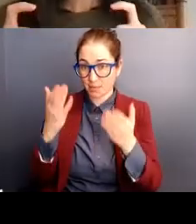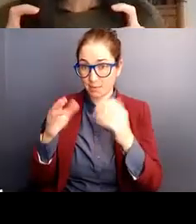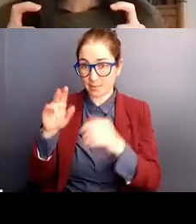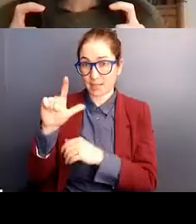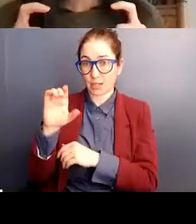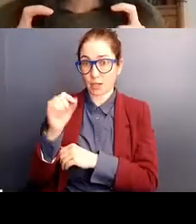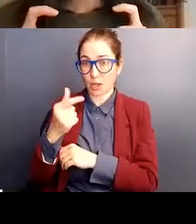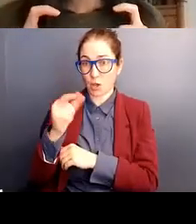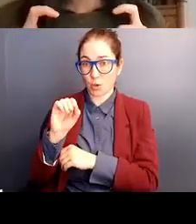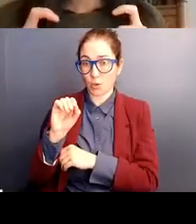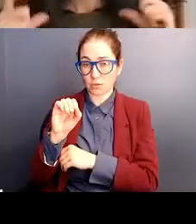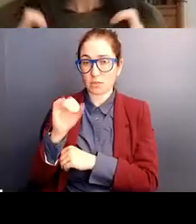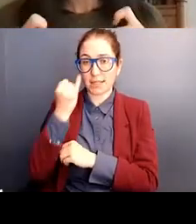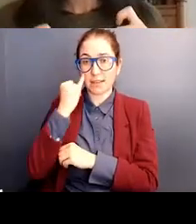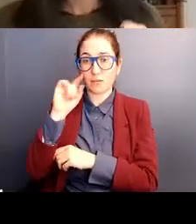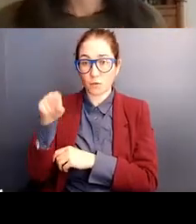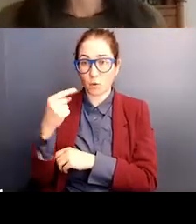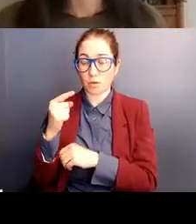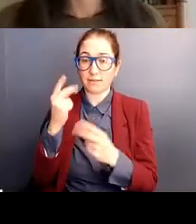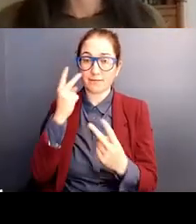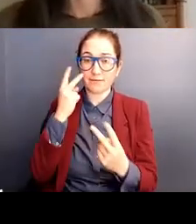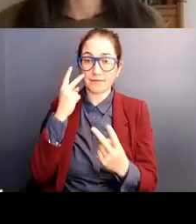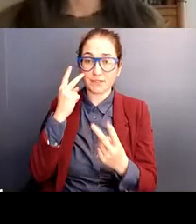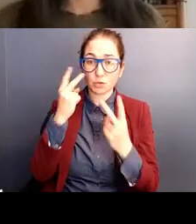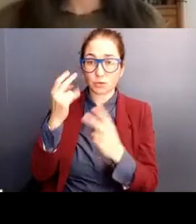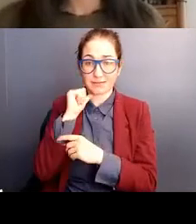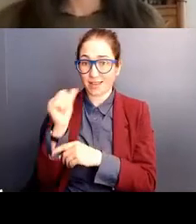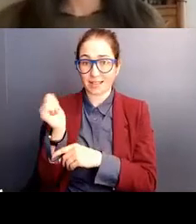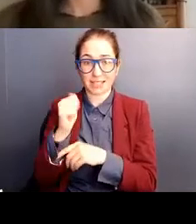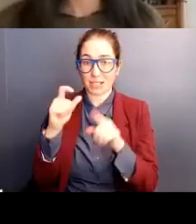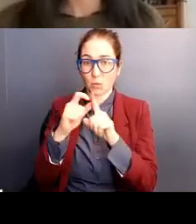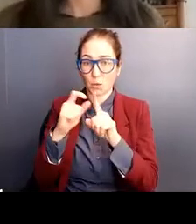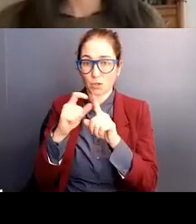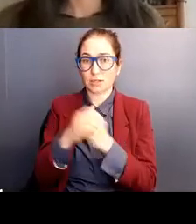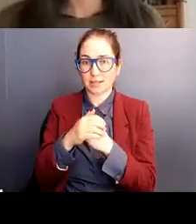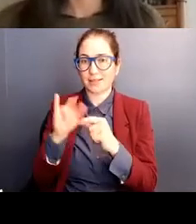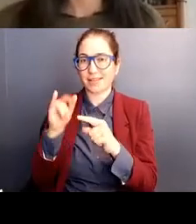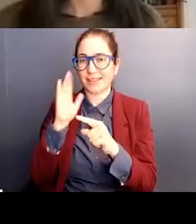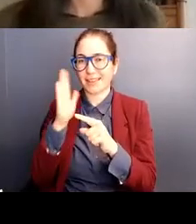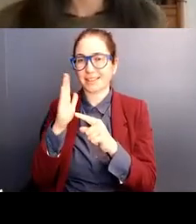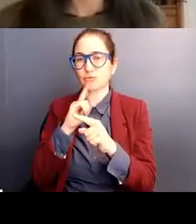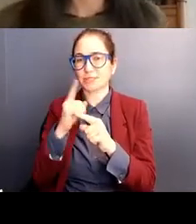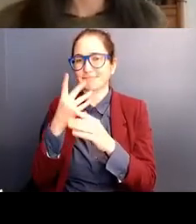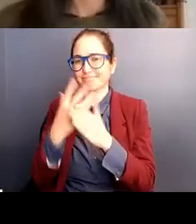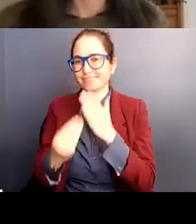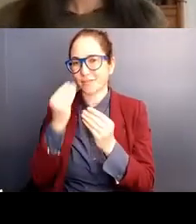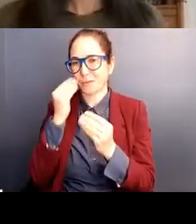using those visuals and not using any words, that's lost information for people who are blind. So you want to make sure that you're